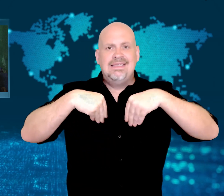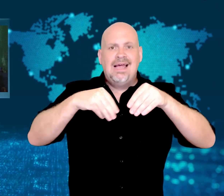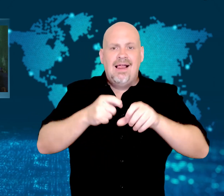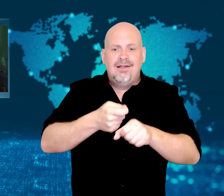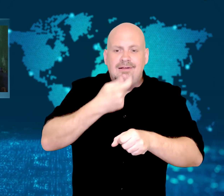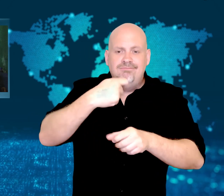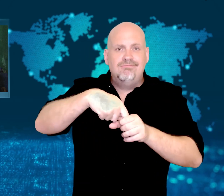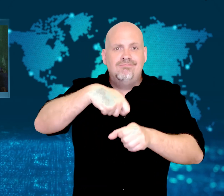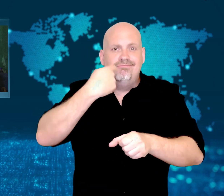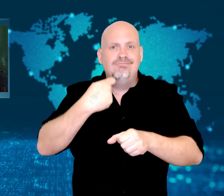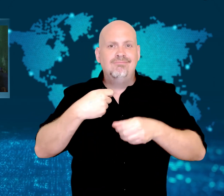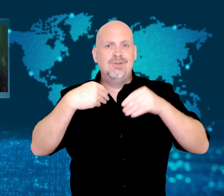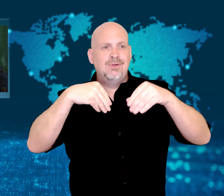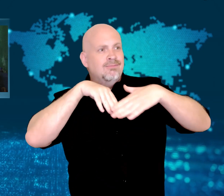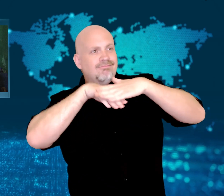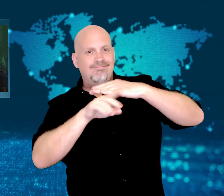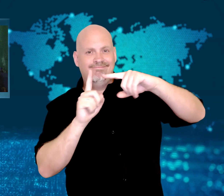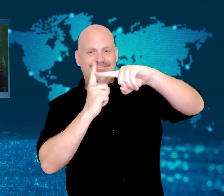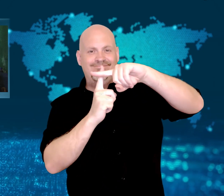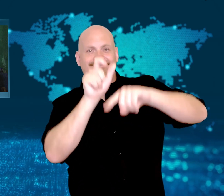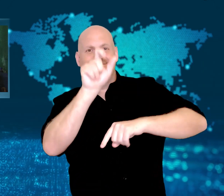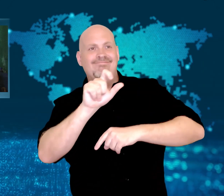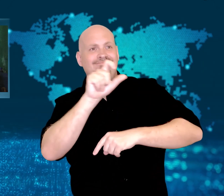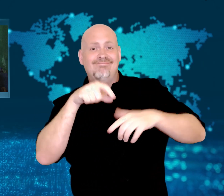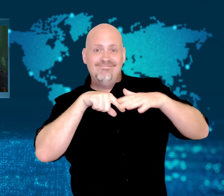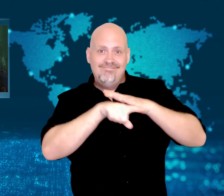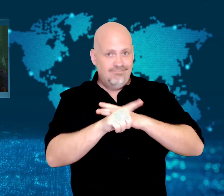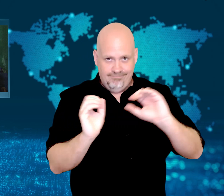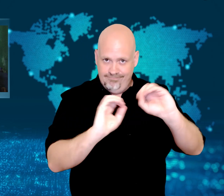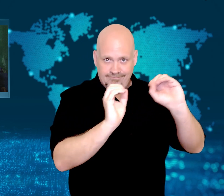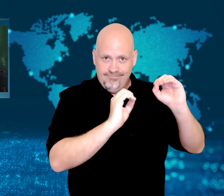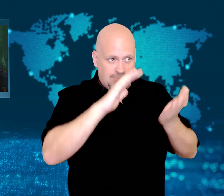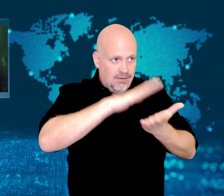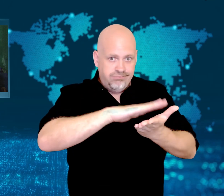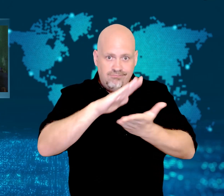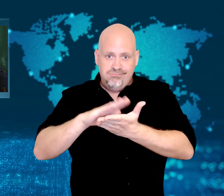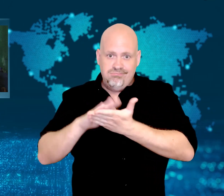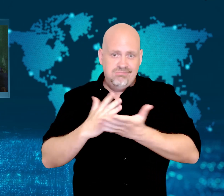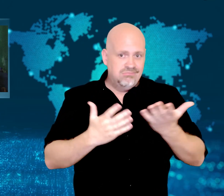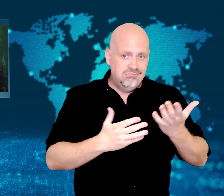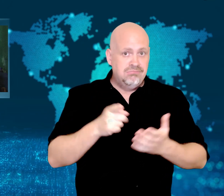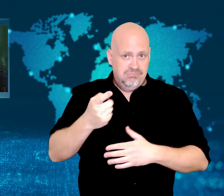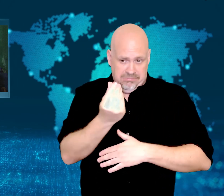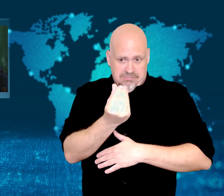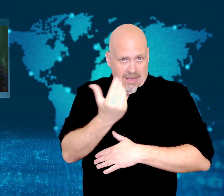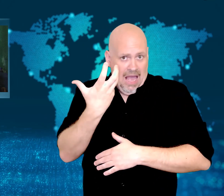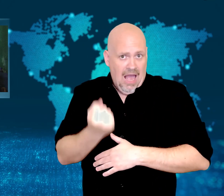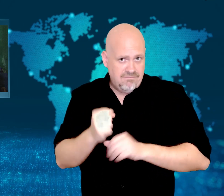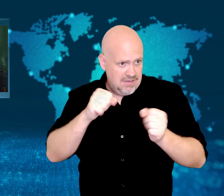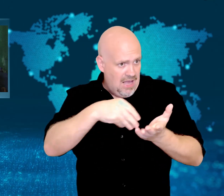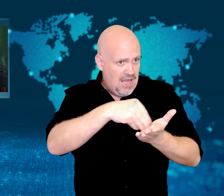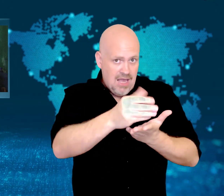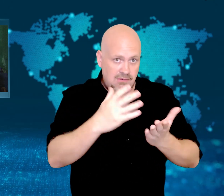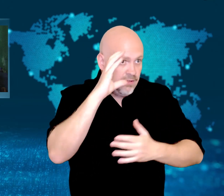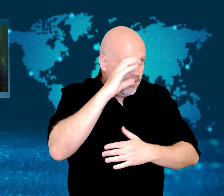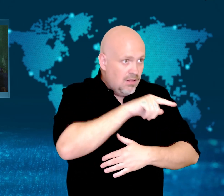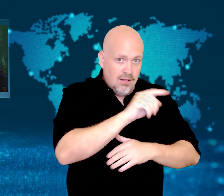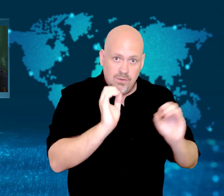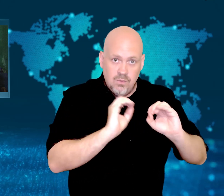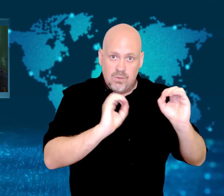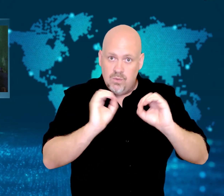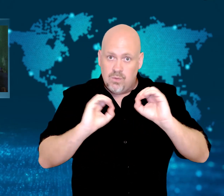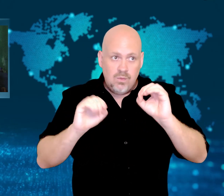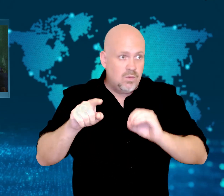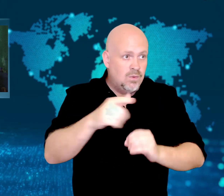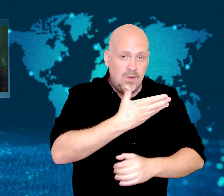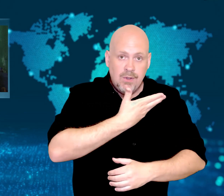His father said that pharmacies no longer stock the medicine.